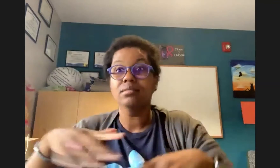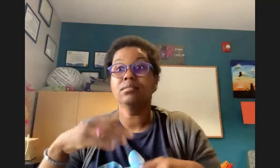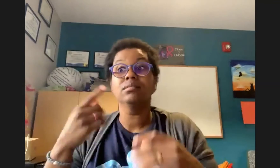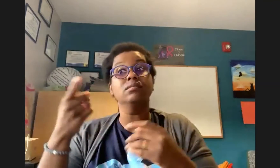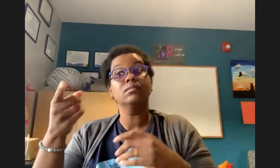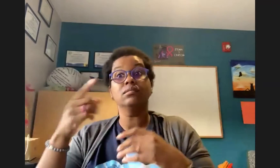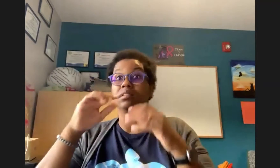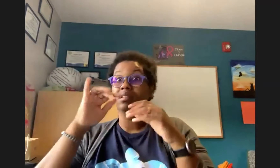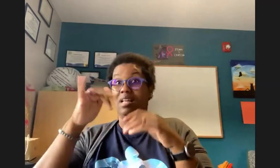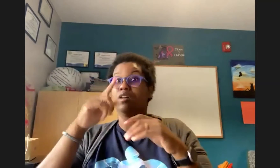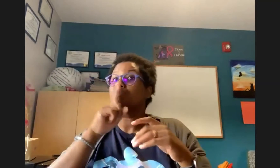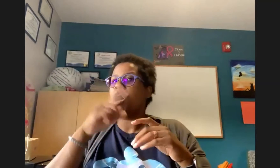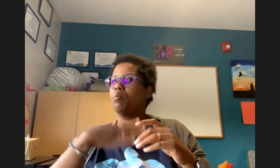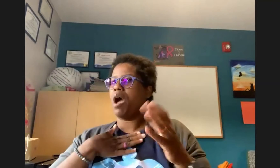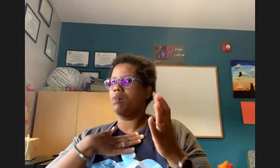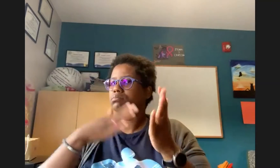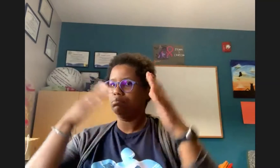And they were so excited!